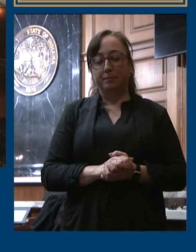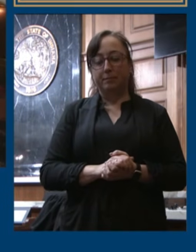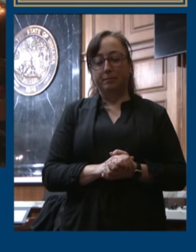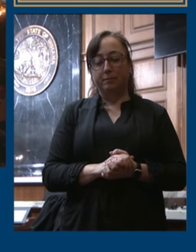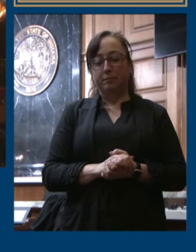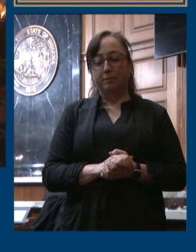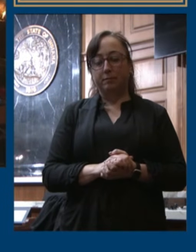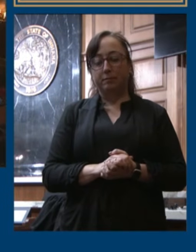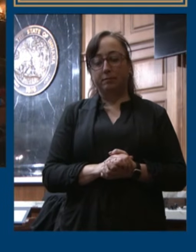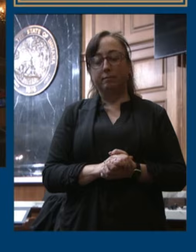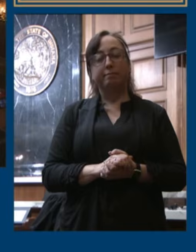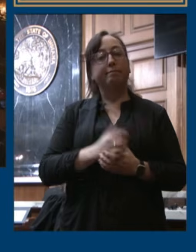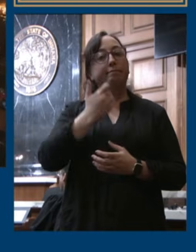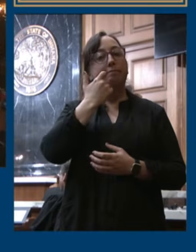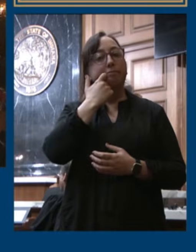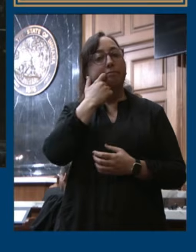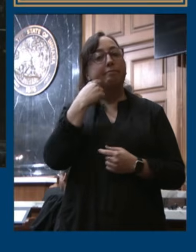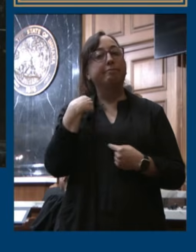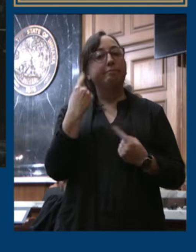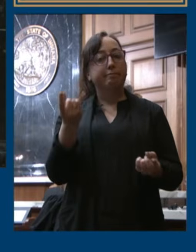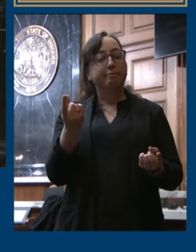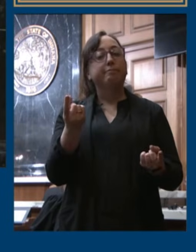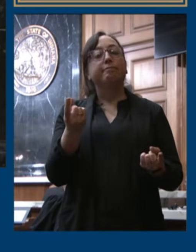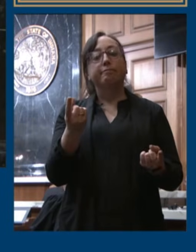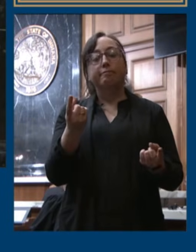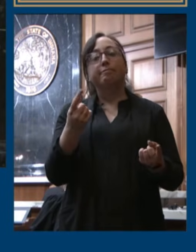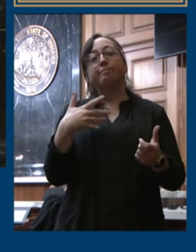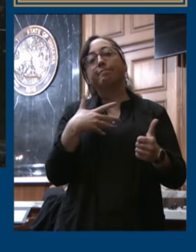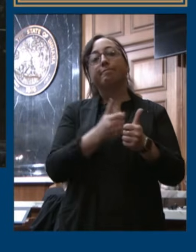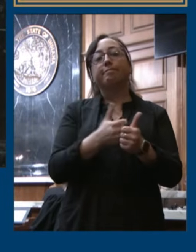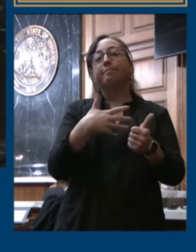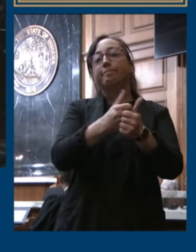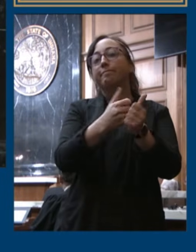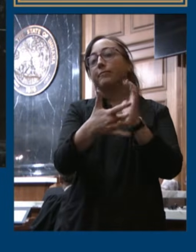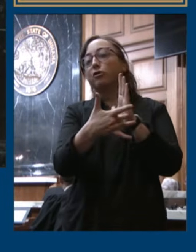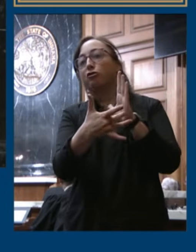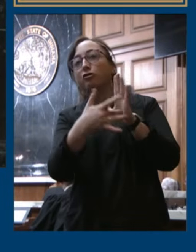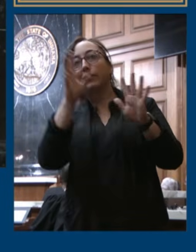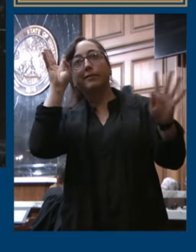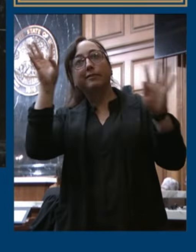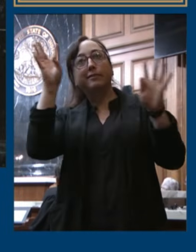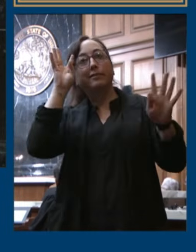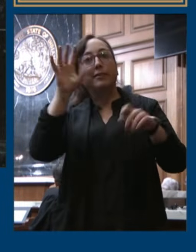IN RECENT YEARS, MY UPDATES HAVE FOCUSED ON TECHNOLOGY, INNOVATION, CASE MANAGEMENT,